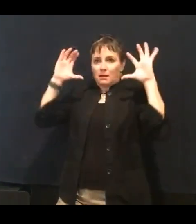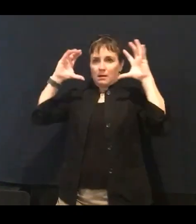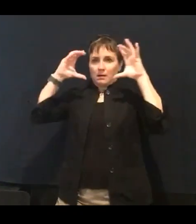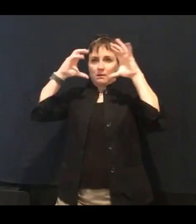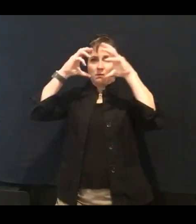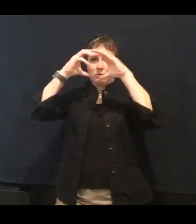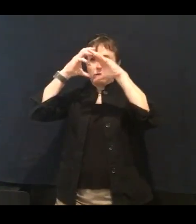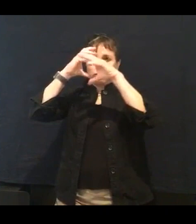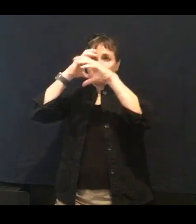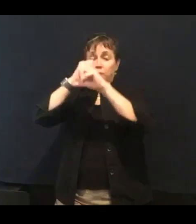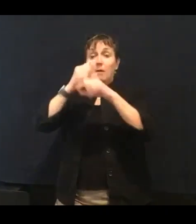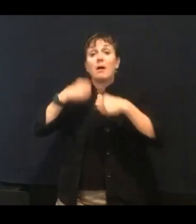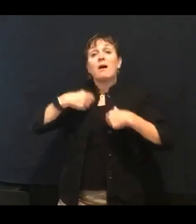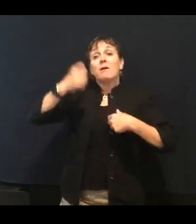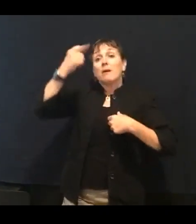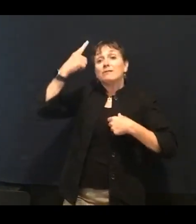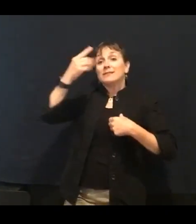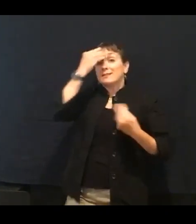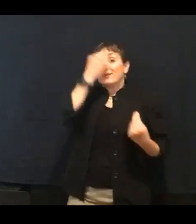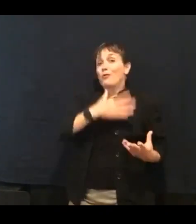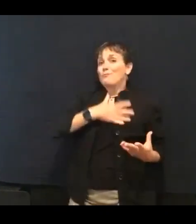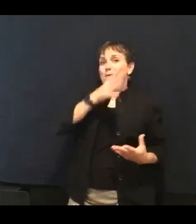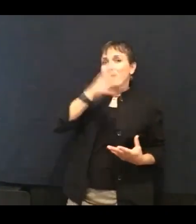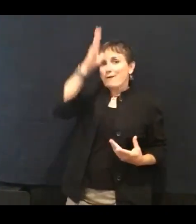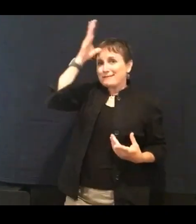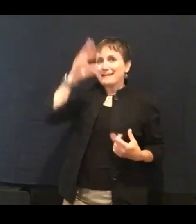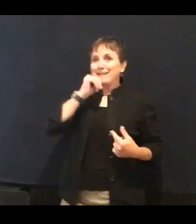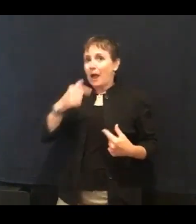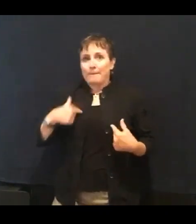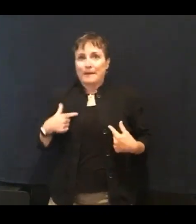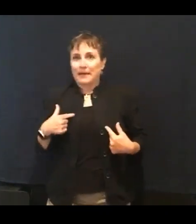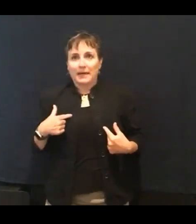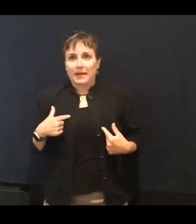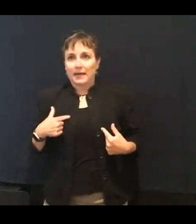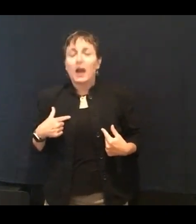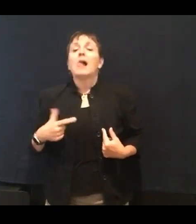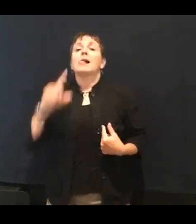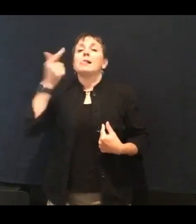until I was 18. Because there were no doctors specializing